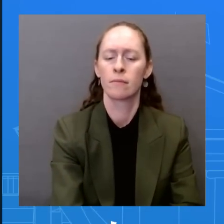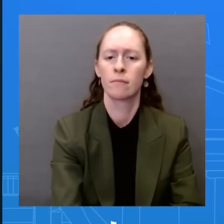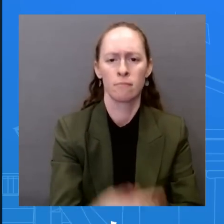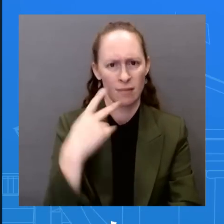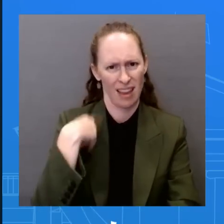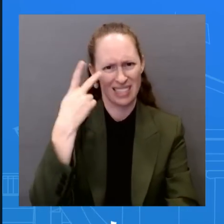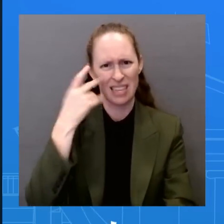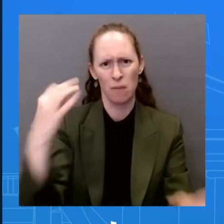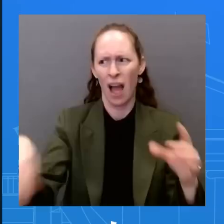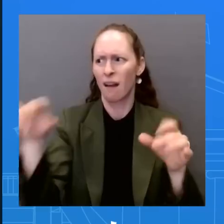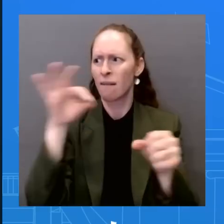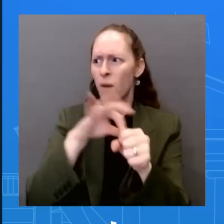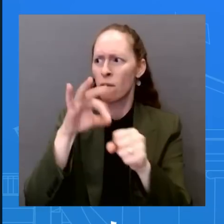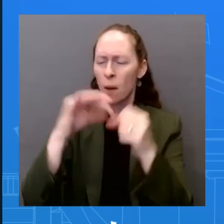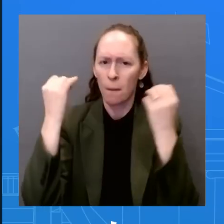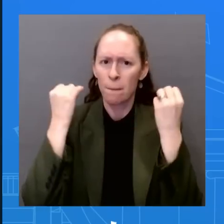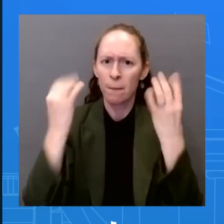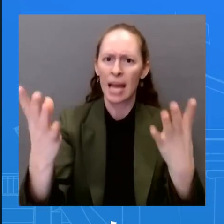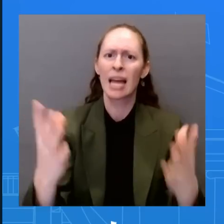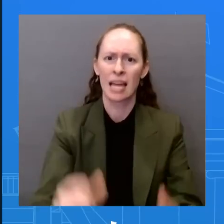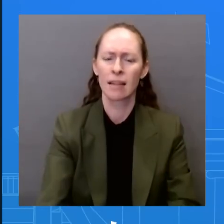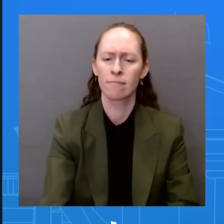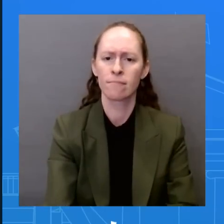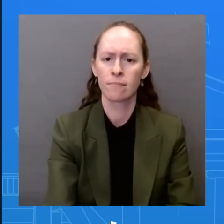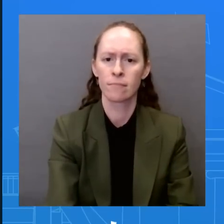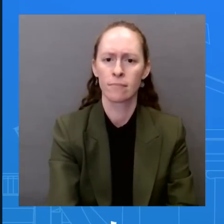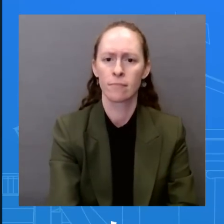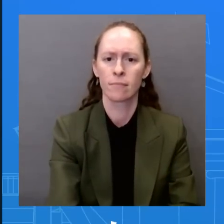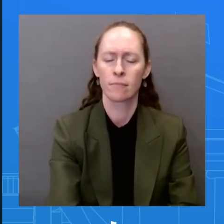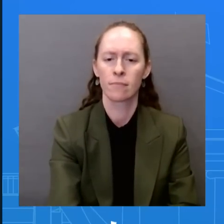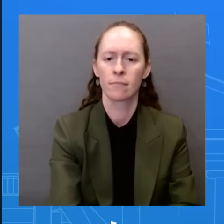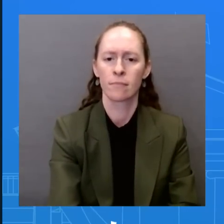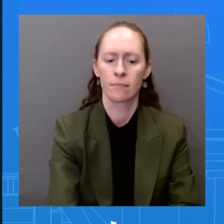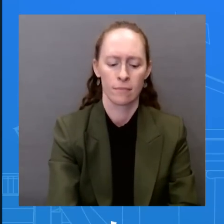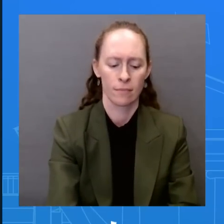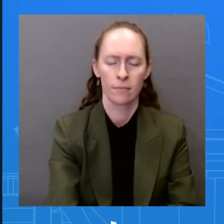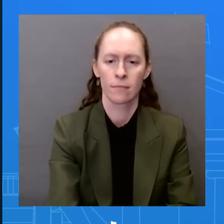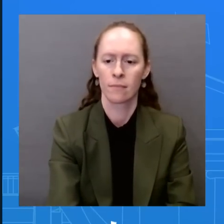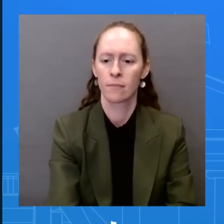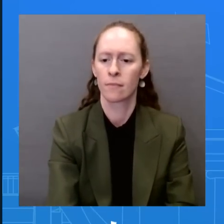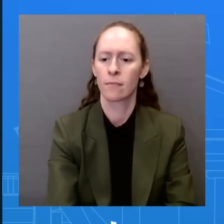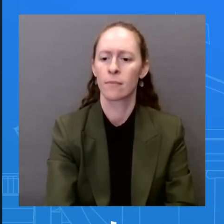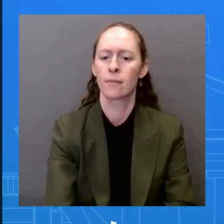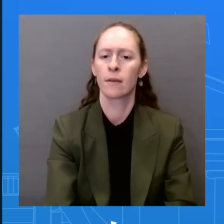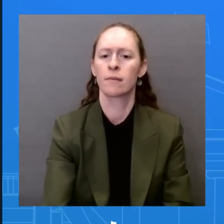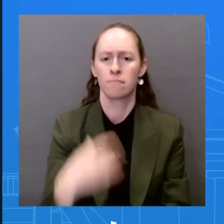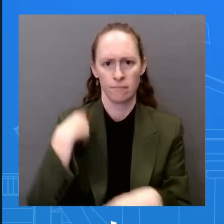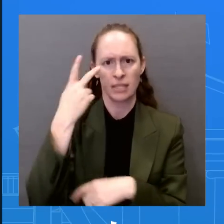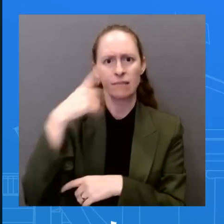by Brazil's capable and time-tested electoral system and democratic institutions serve as a model for nations